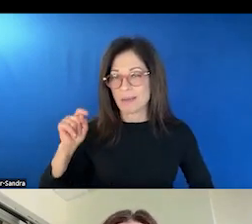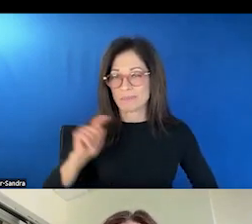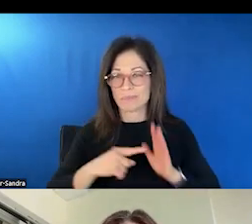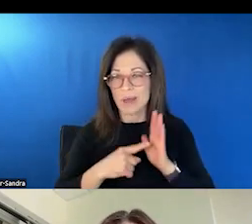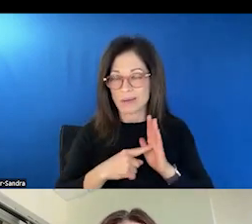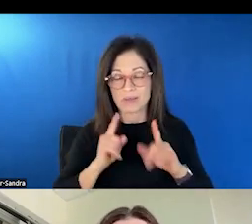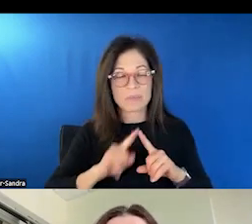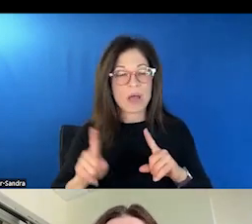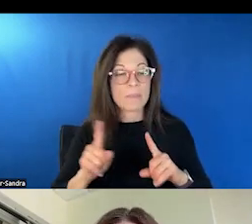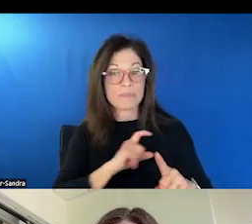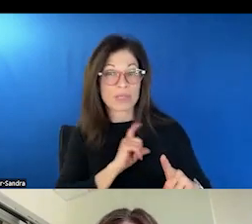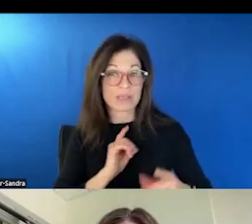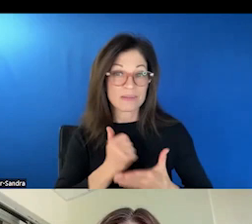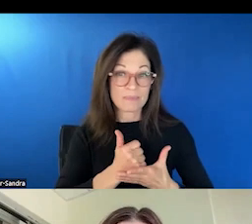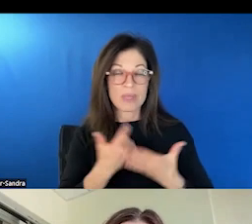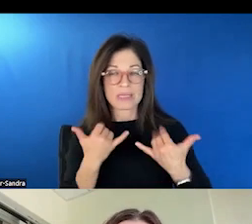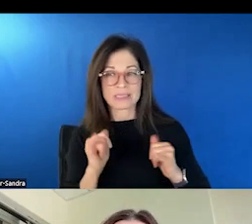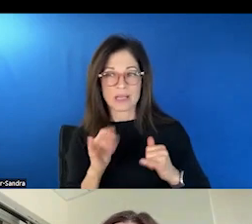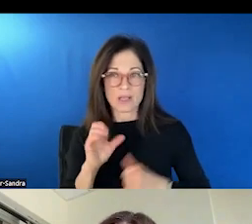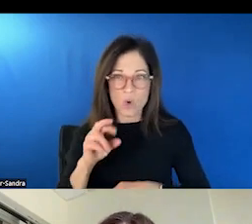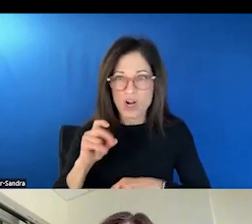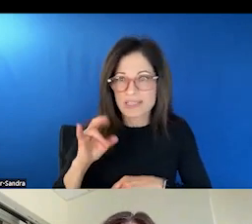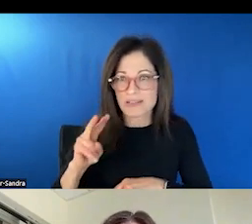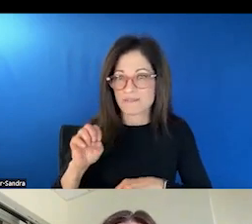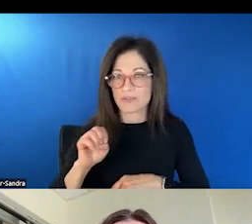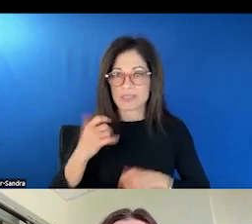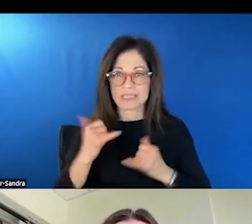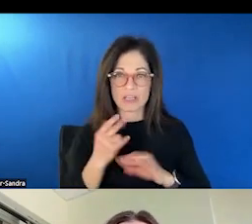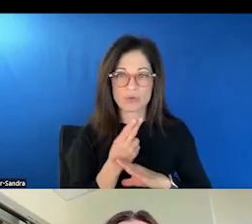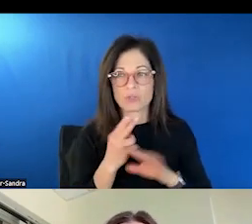INTERVENTION IS STILL USING A SYSTEM THAT WAS DESIGNED